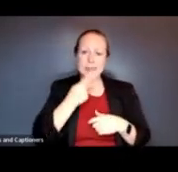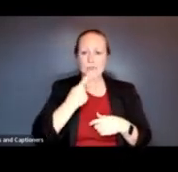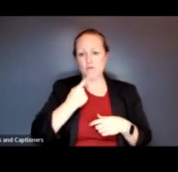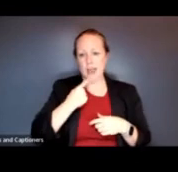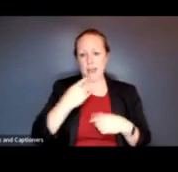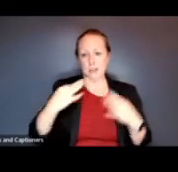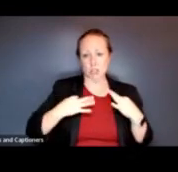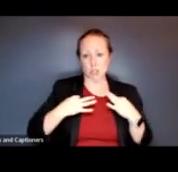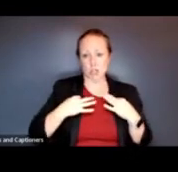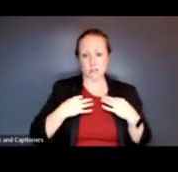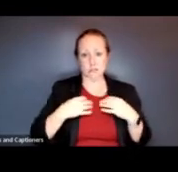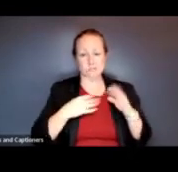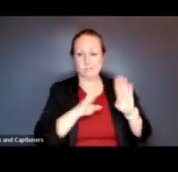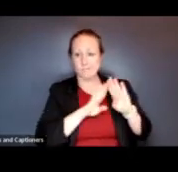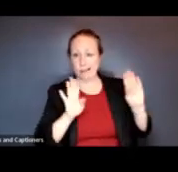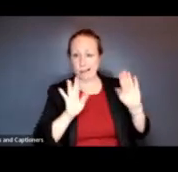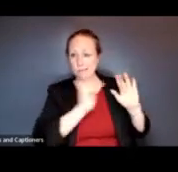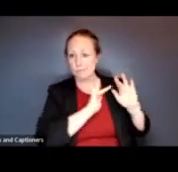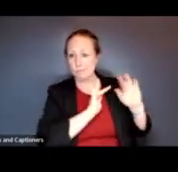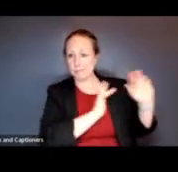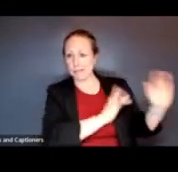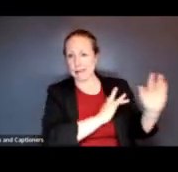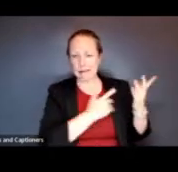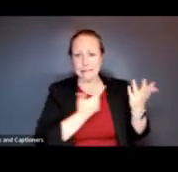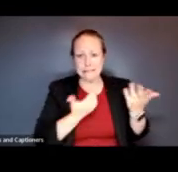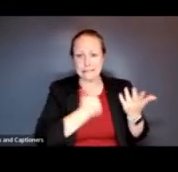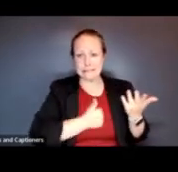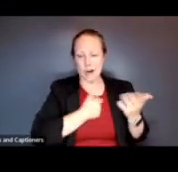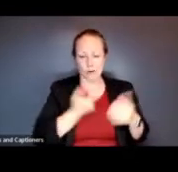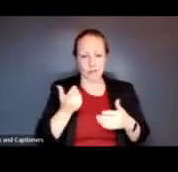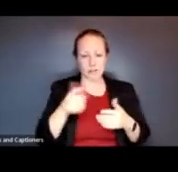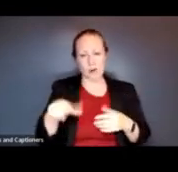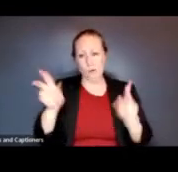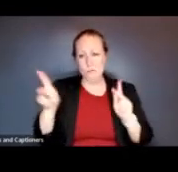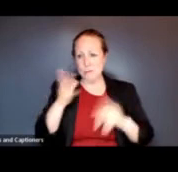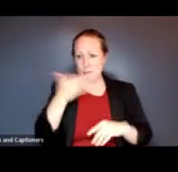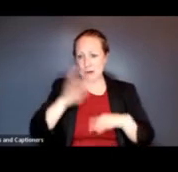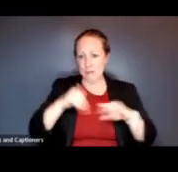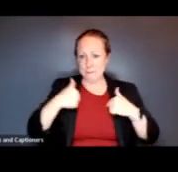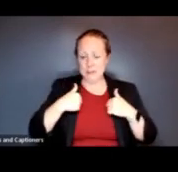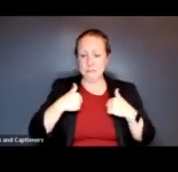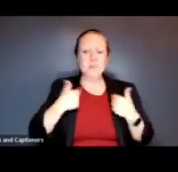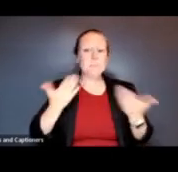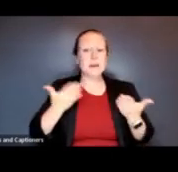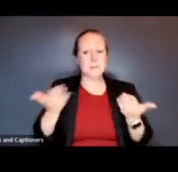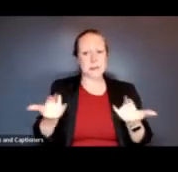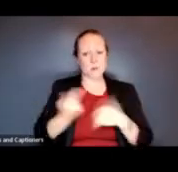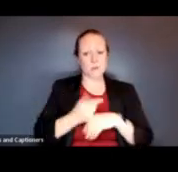very much art in the walls. My apologies everyone else is outdoing me on that front. But I am here today with Michael Chiou, Dr. Chiou, who is our